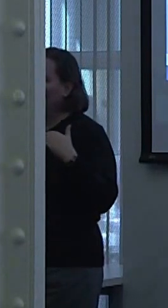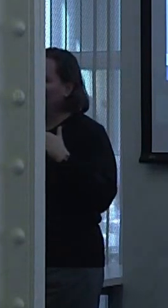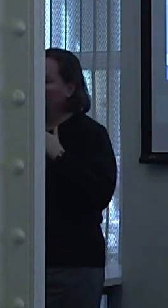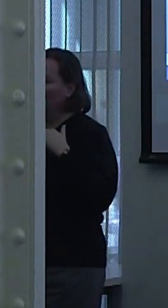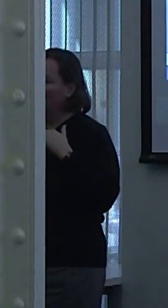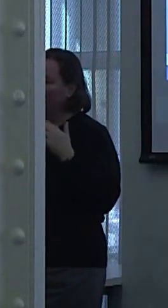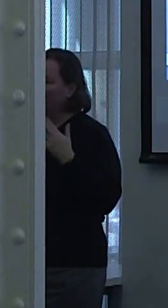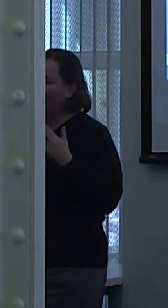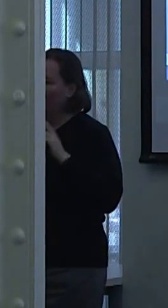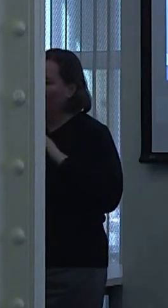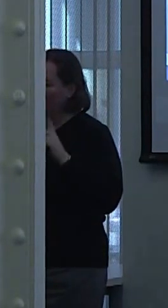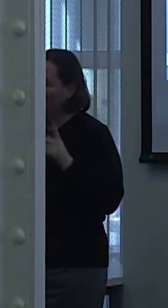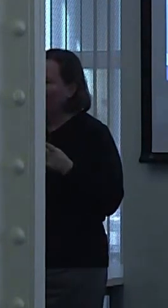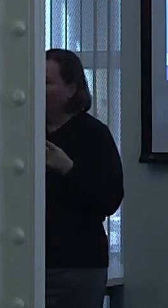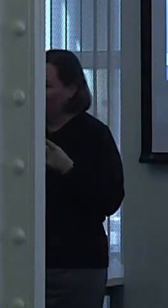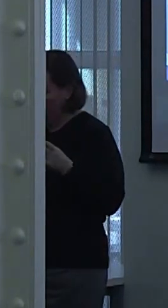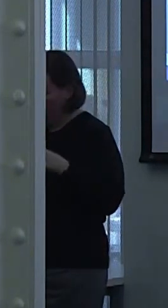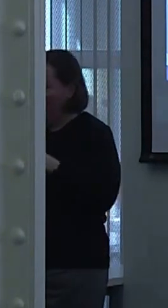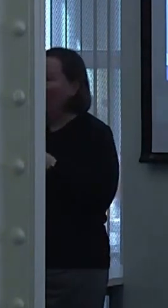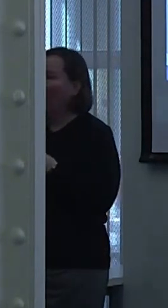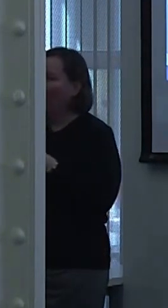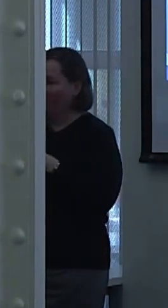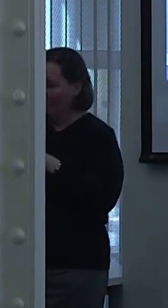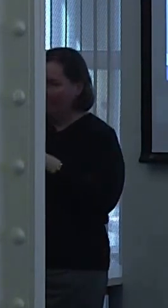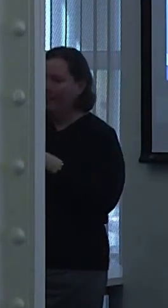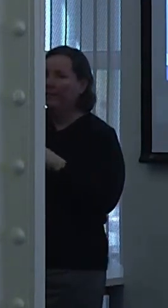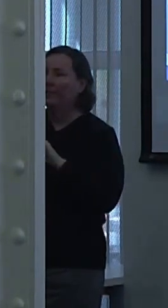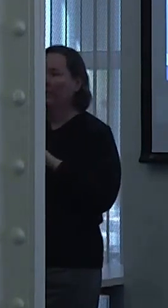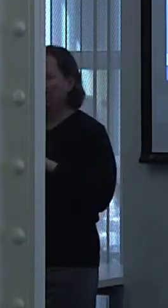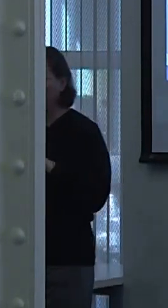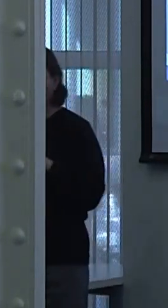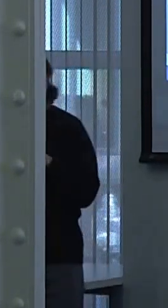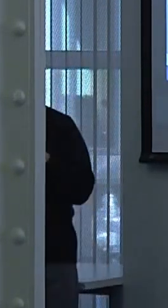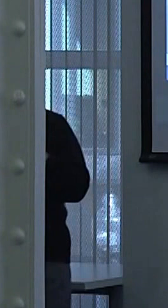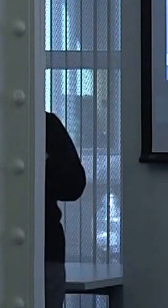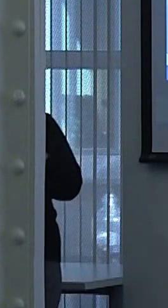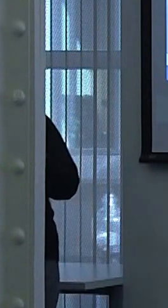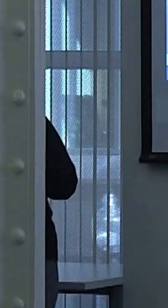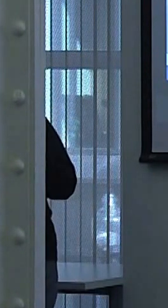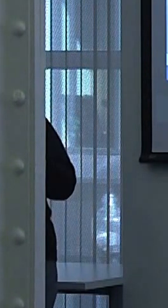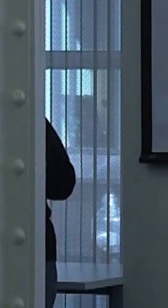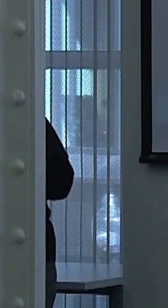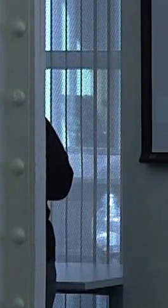which I was involved in that community for years. Oh, maybe not.